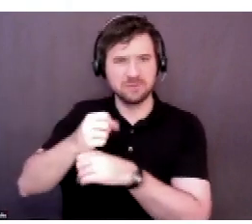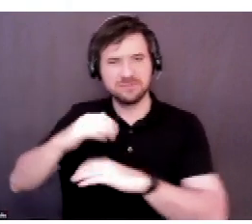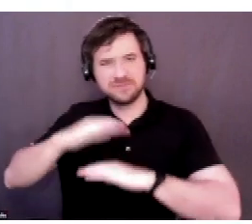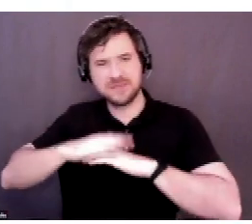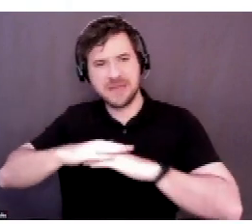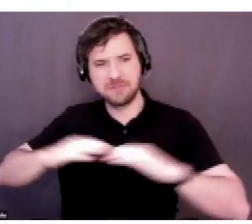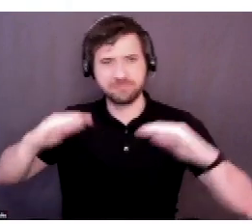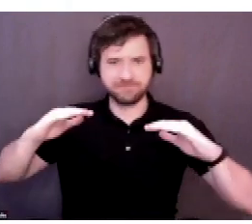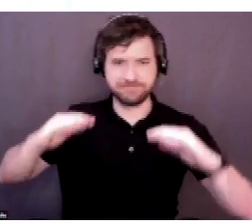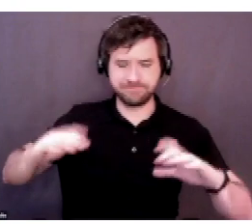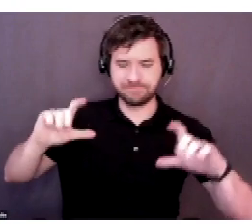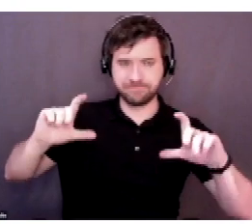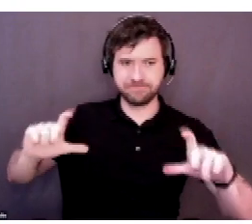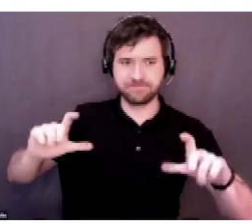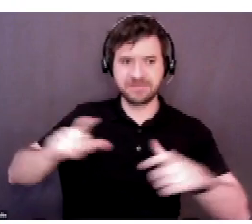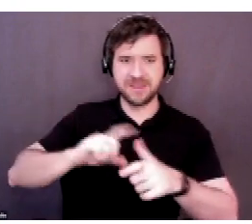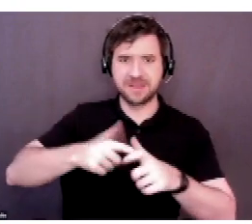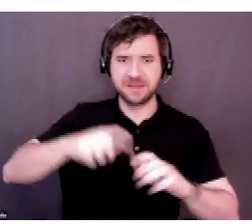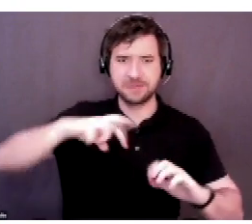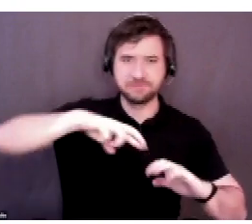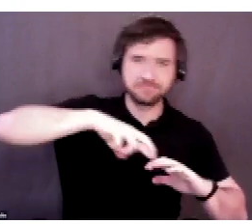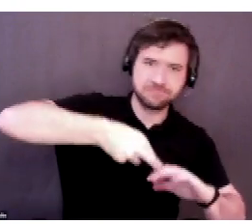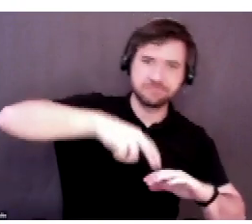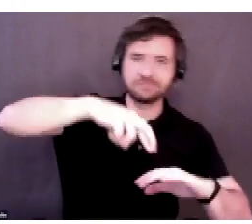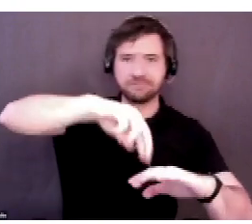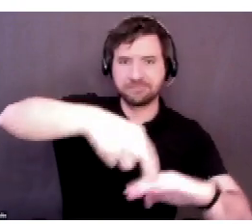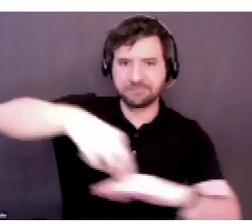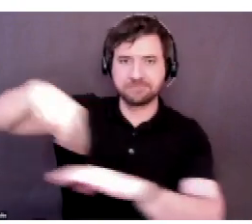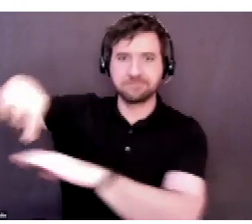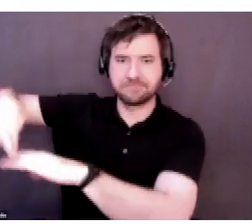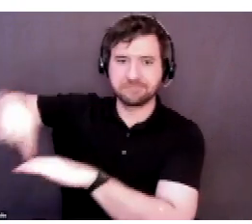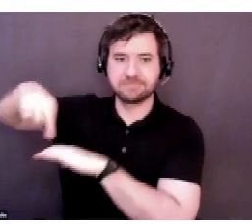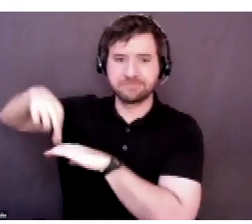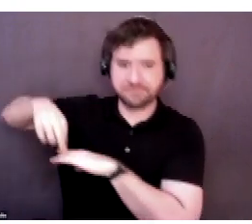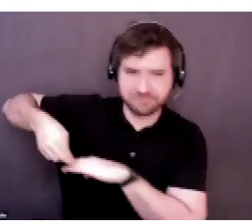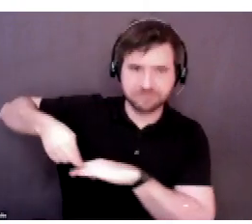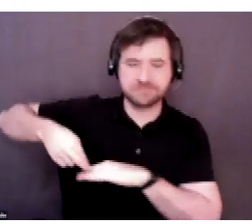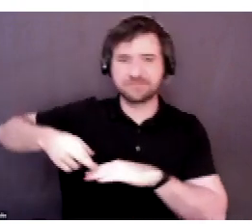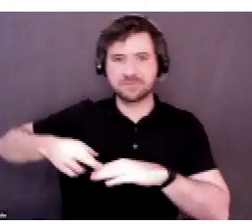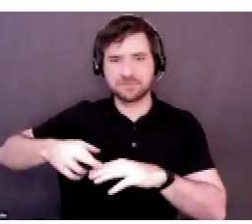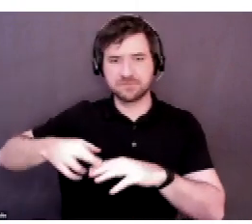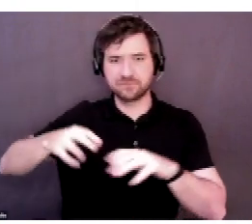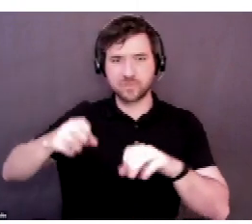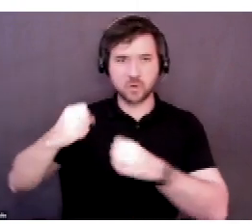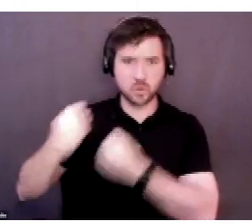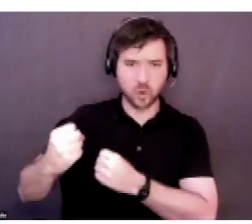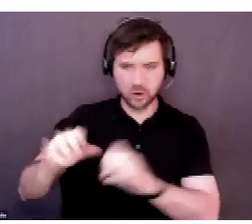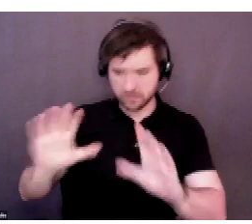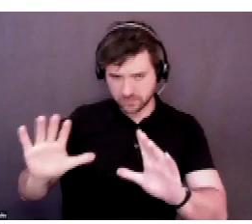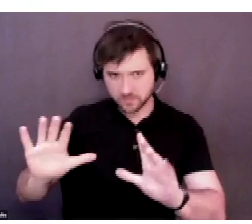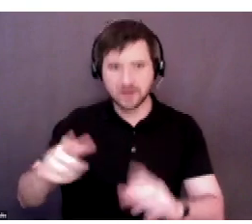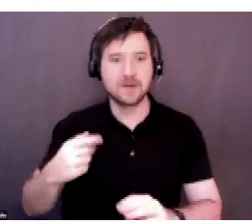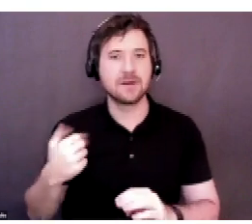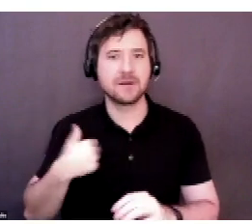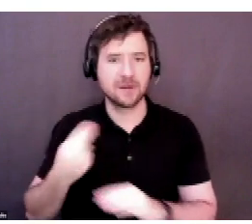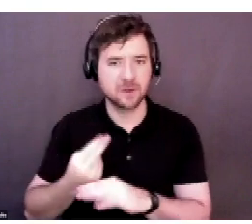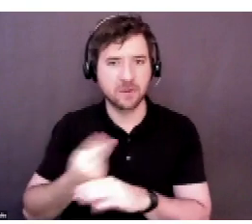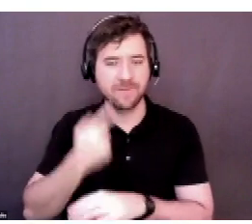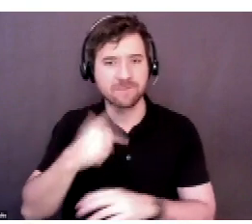and bolted this crib onto it within an inch of its life. And I used this for diaper changes and it was wonderful.